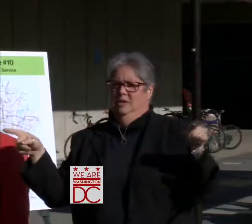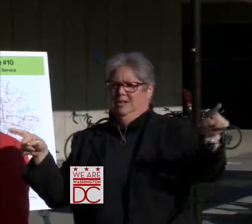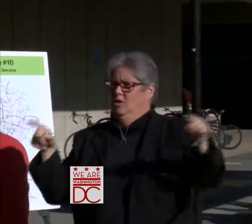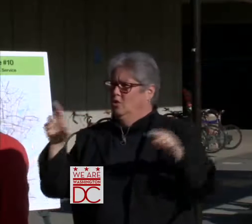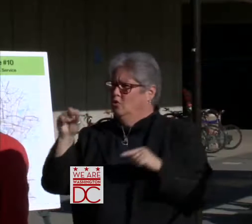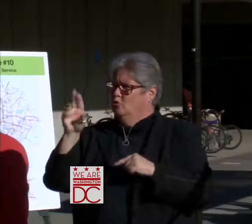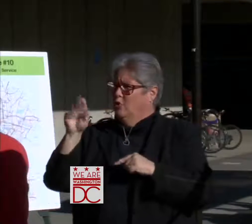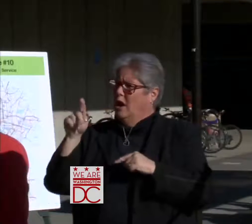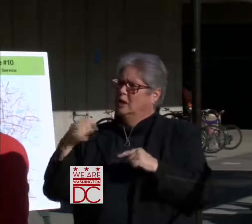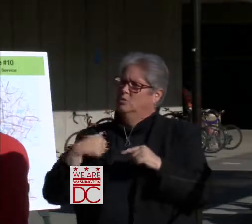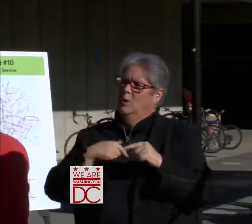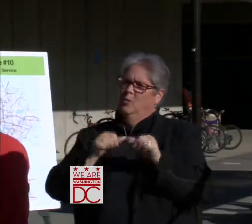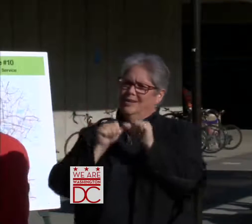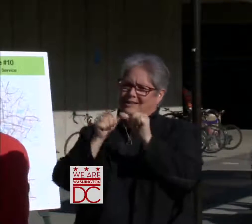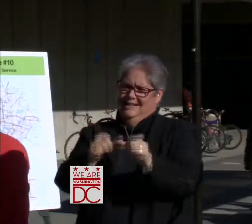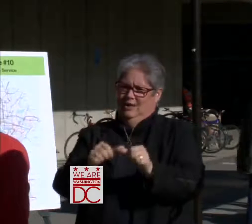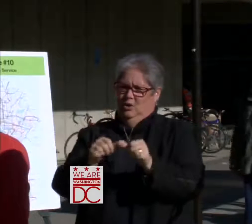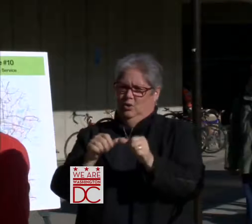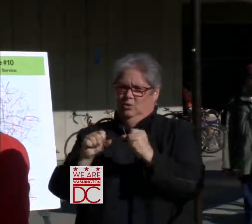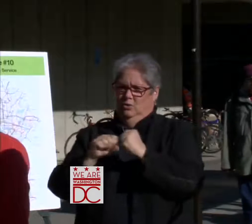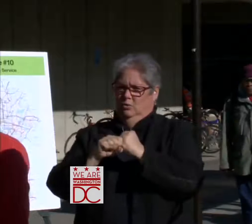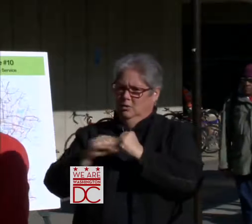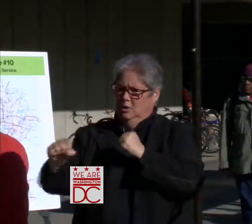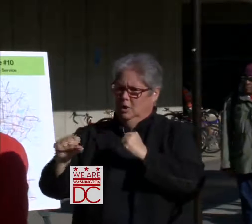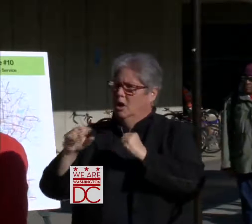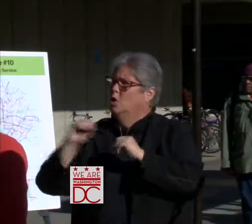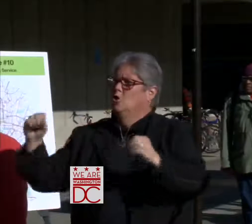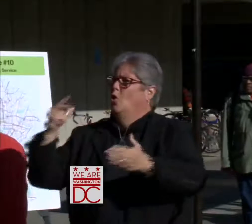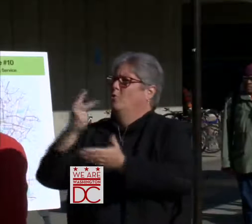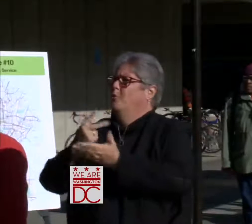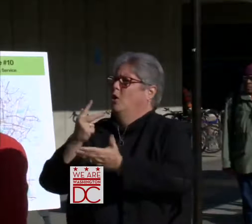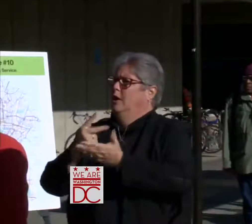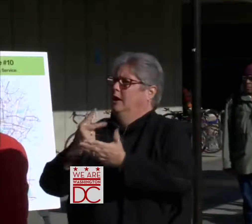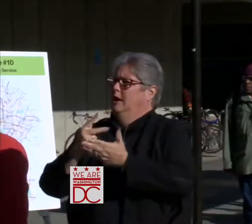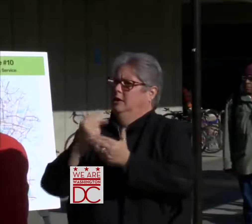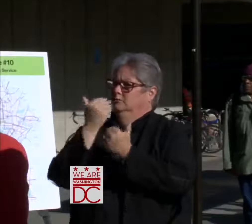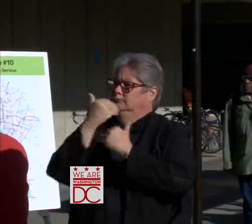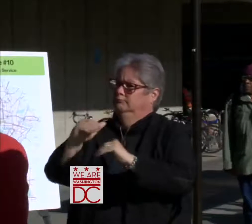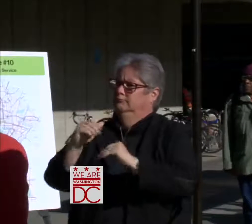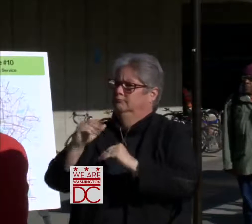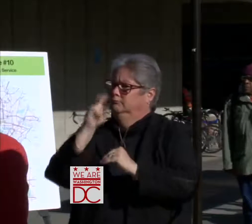TO EXTEND THE NO PARKING RESTRICTIONS THAT ADDITIONAL 30